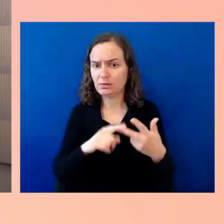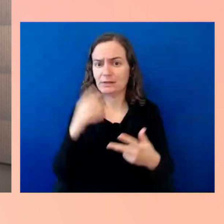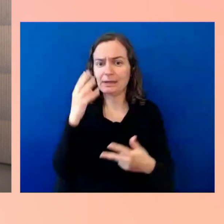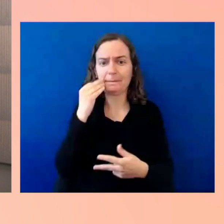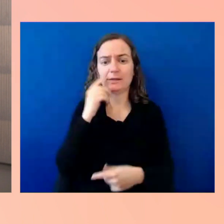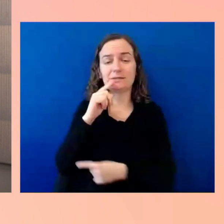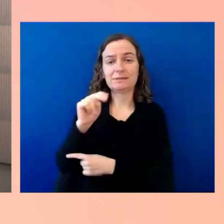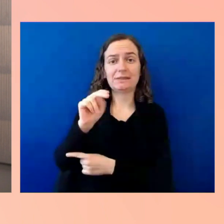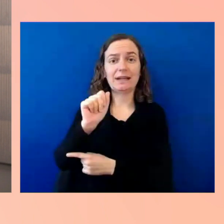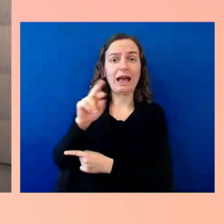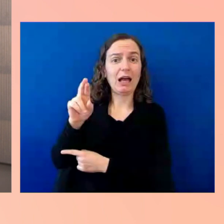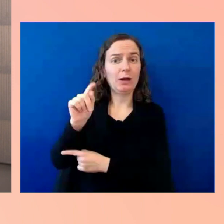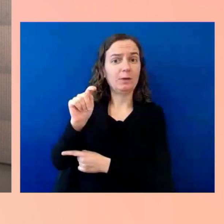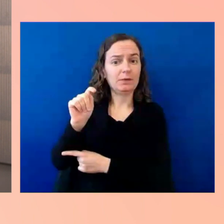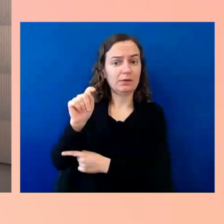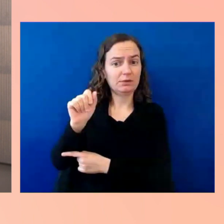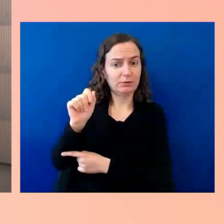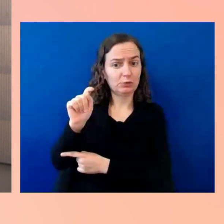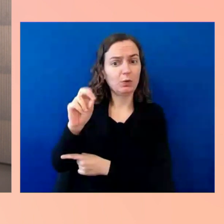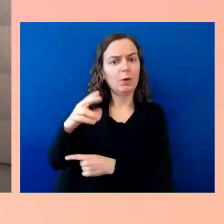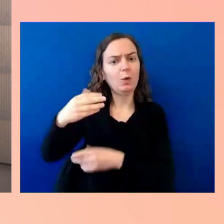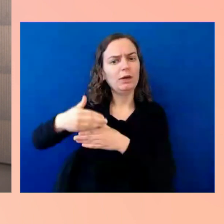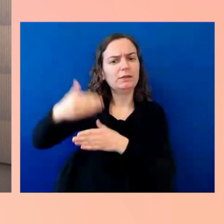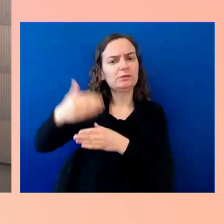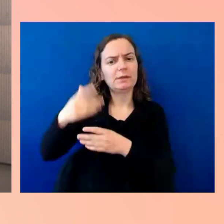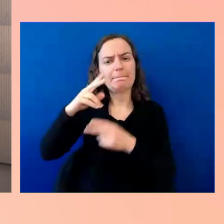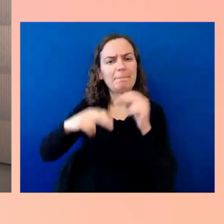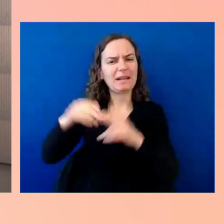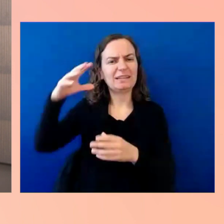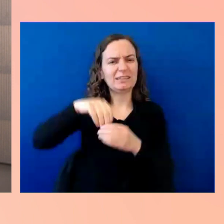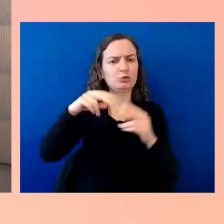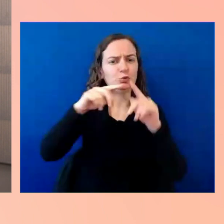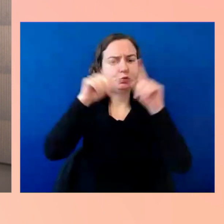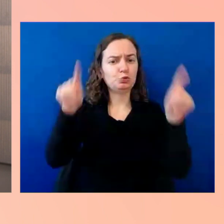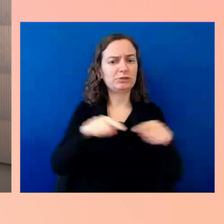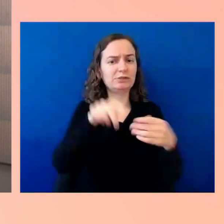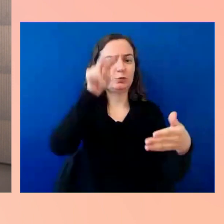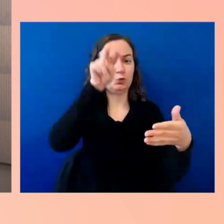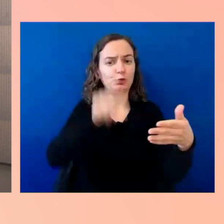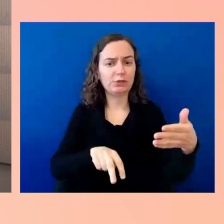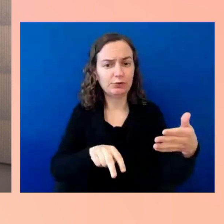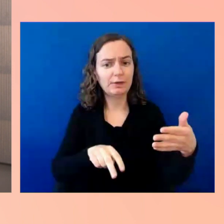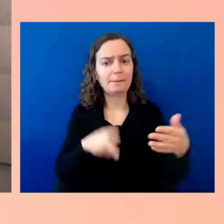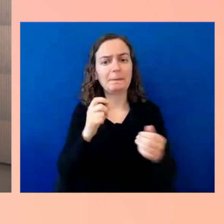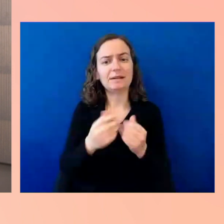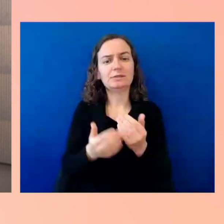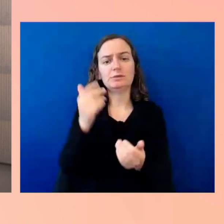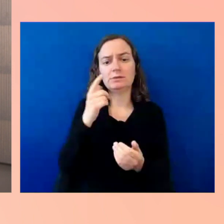With Narrator, we are on a journey to make it easy and delightful to consume content for people who are blind.